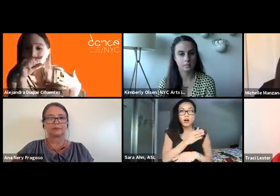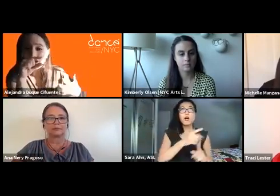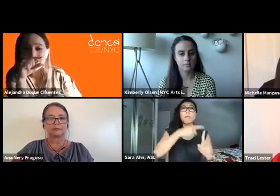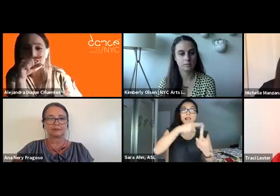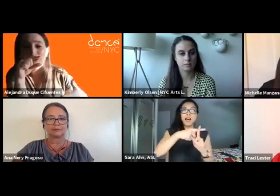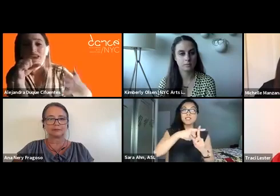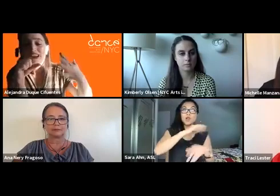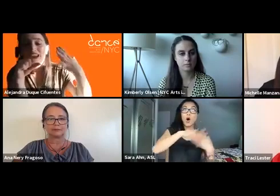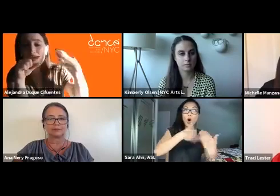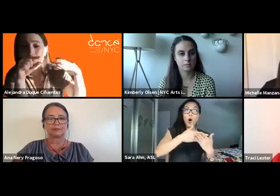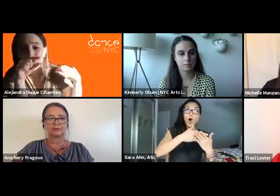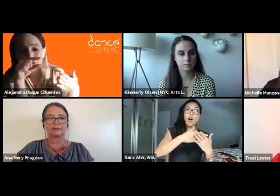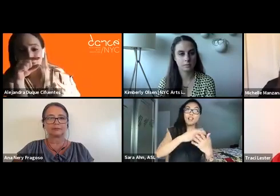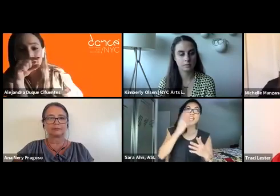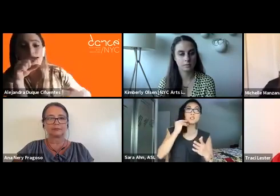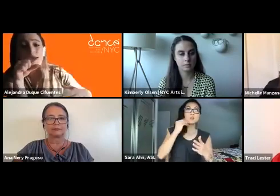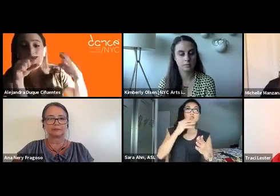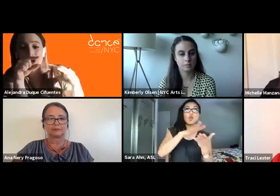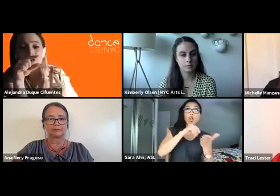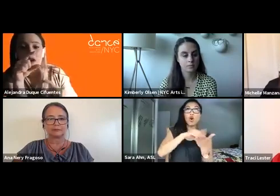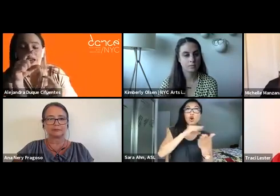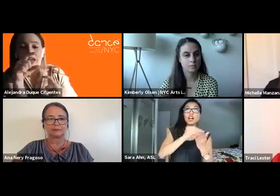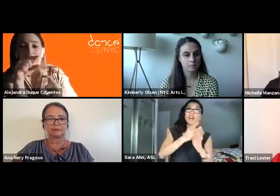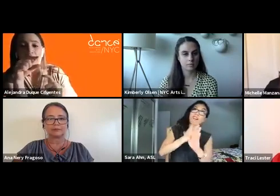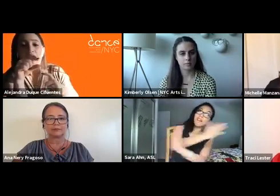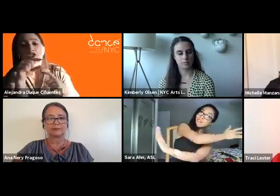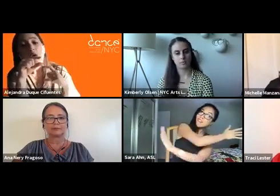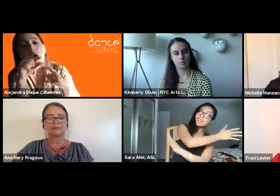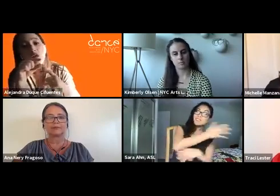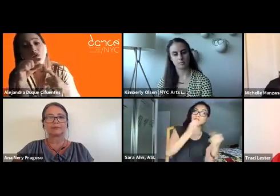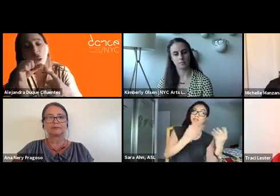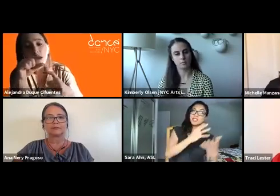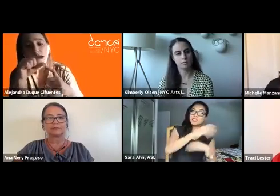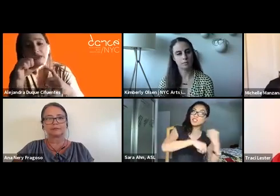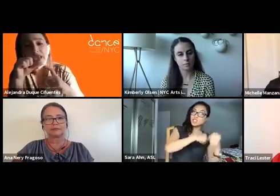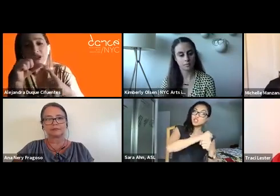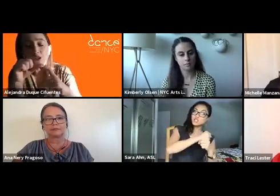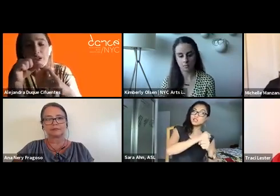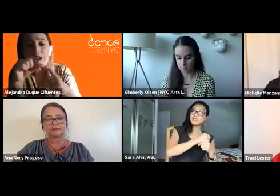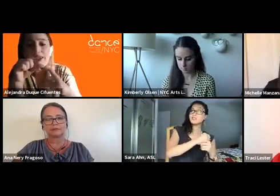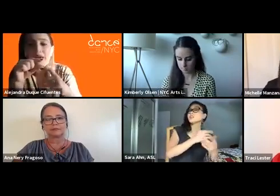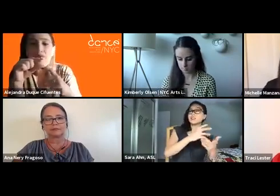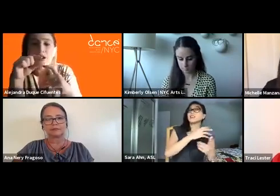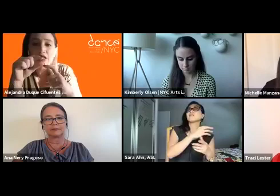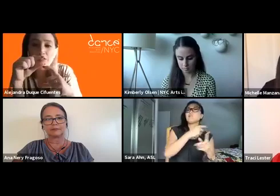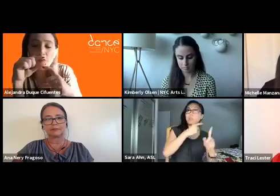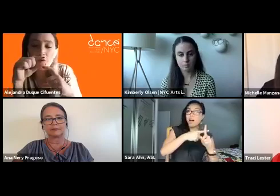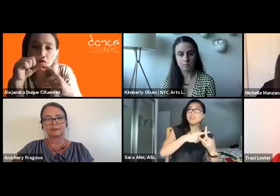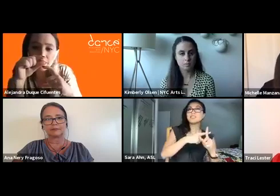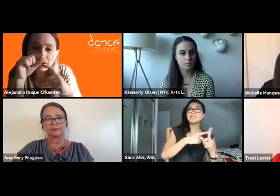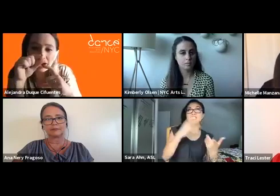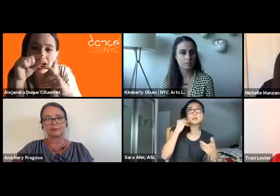arrives, which is the only tip of the iceberg of that process, right, that is true for artists